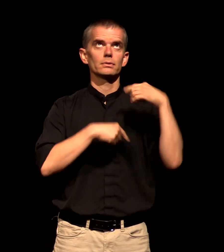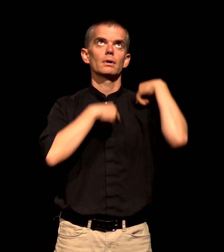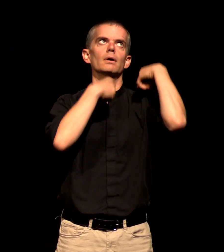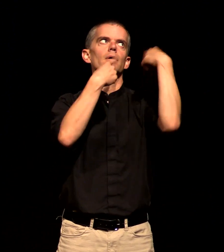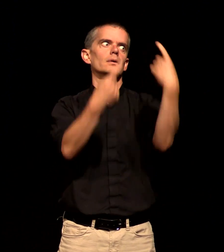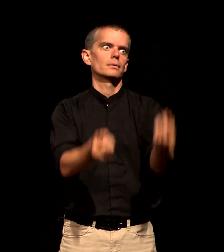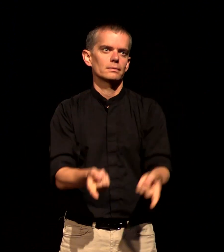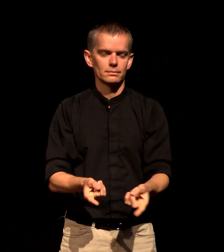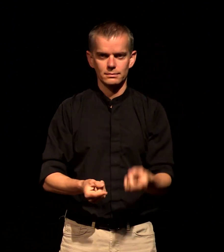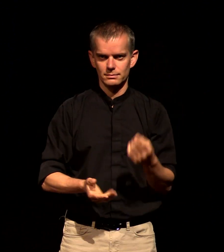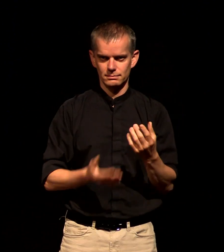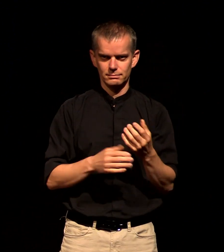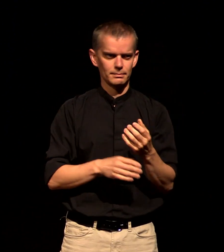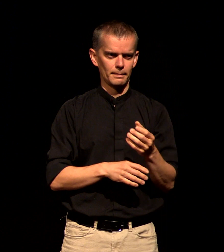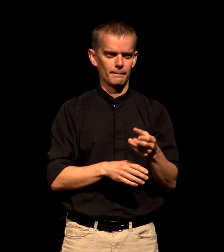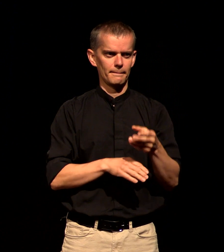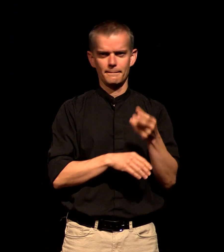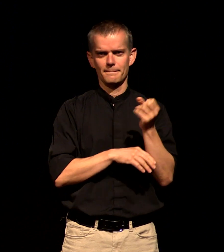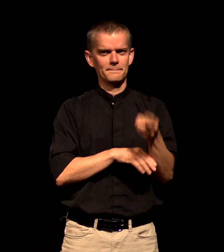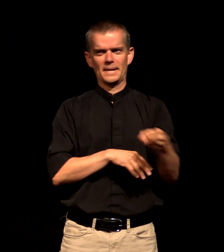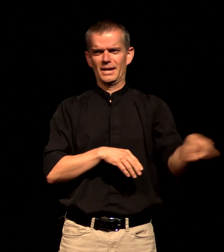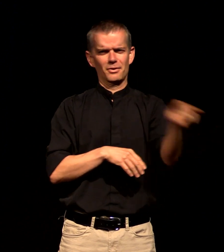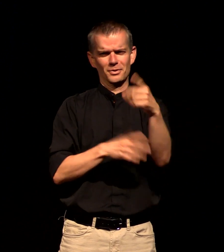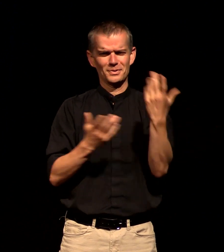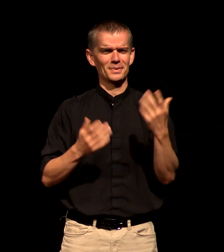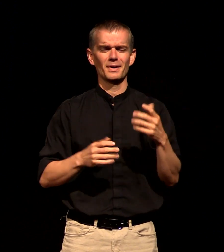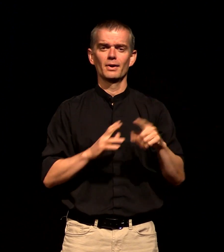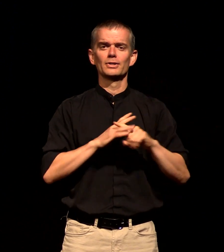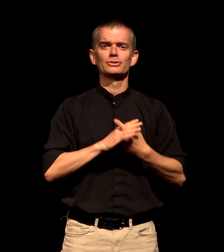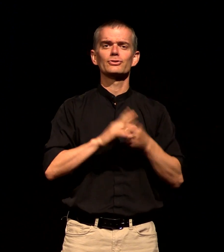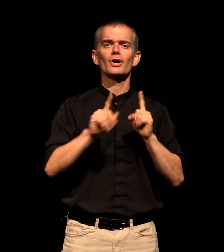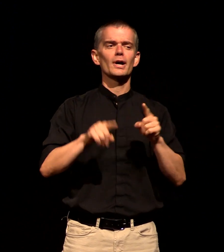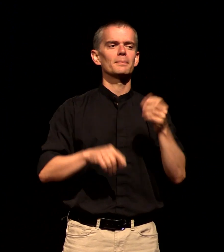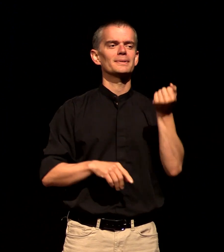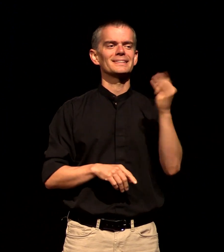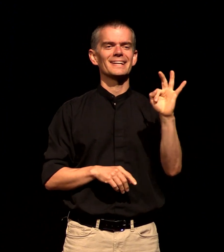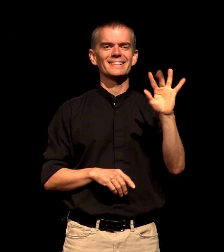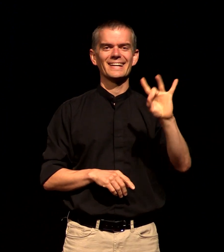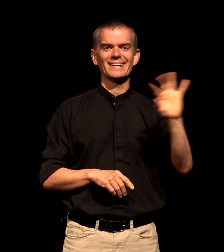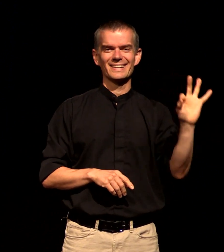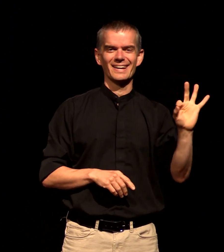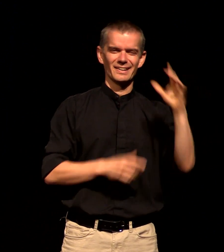longer than any of you guys 1989 when Nate and I started dating,